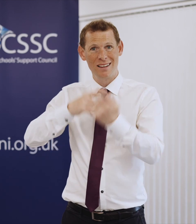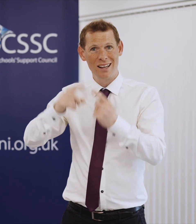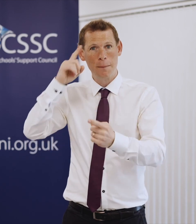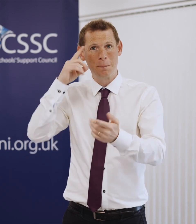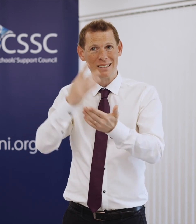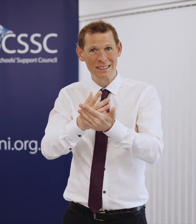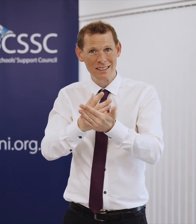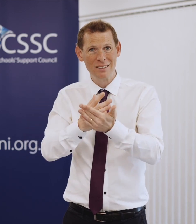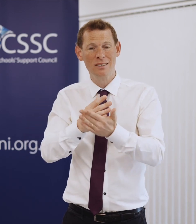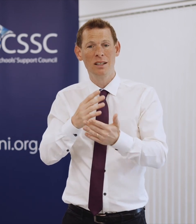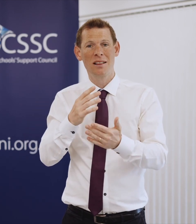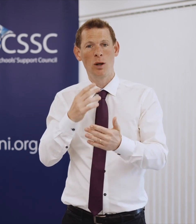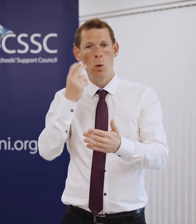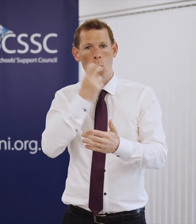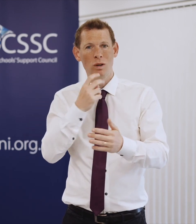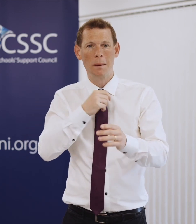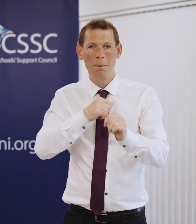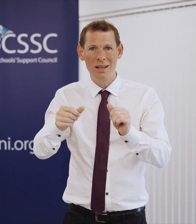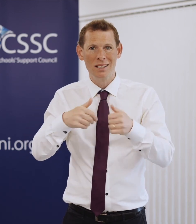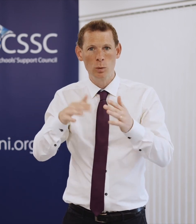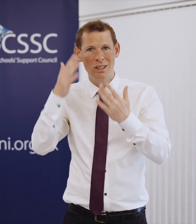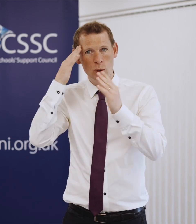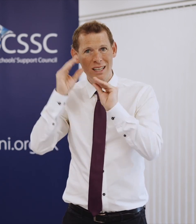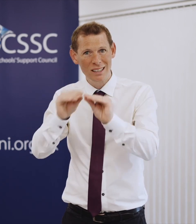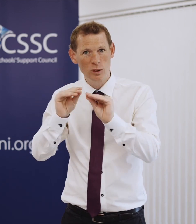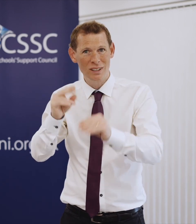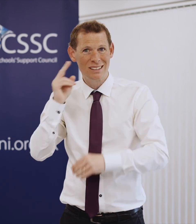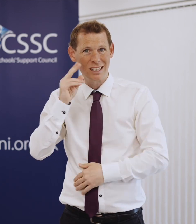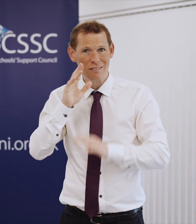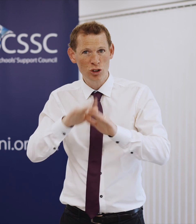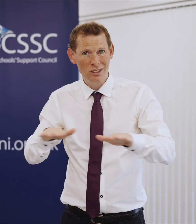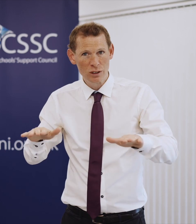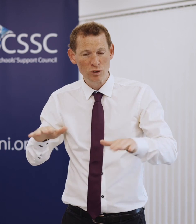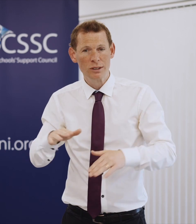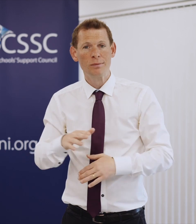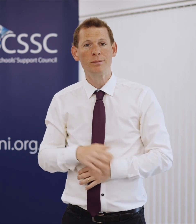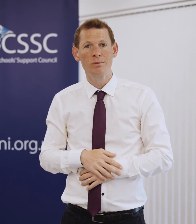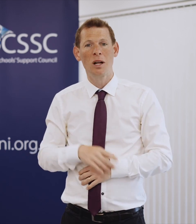sign language should be banned, they believed that oralism was the best way to educate a deaf child.